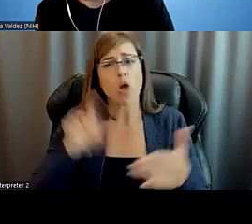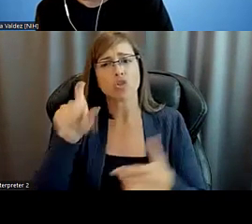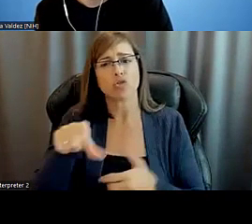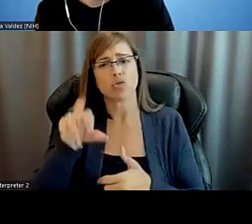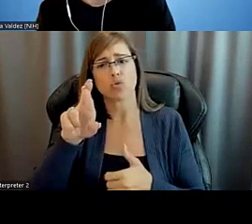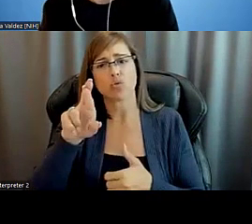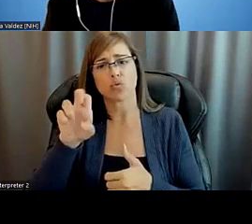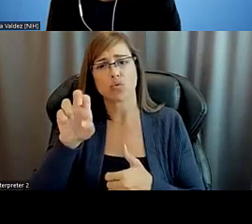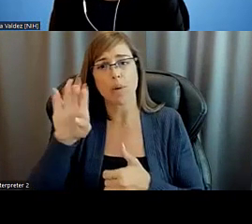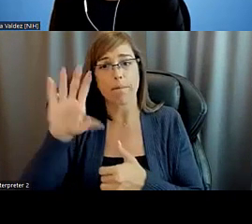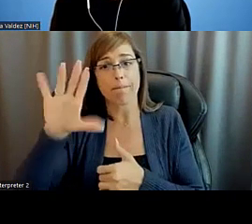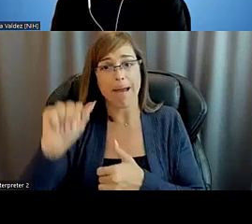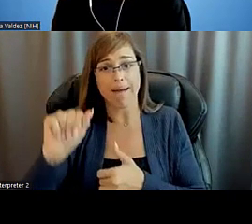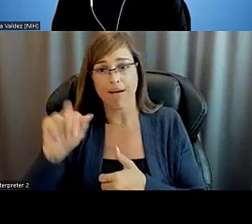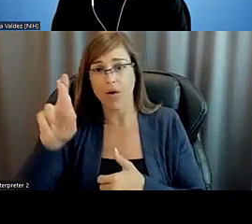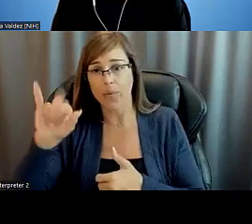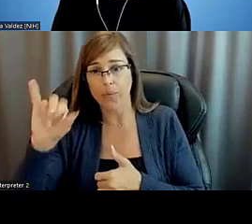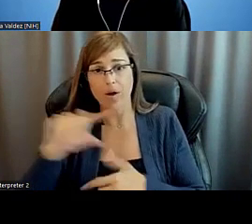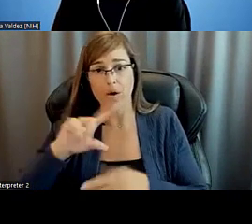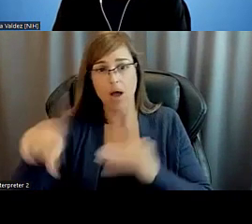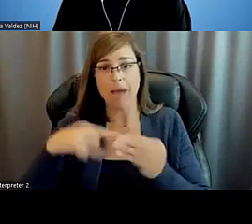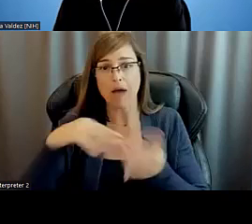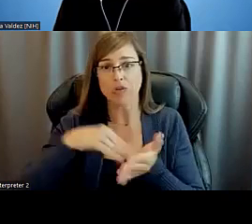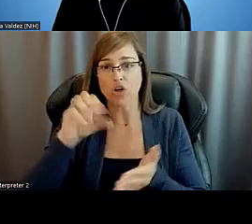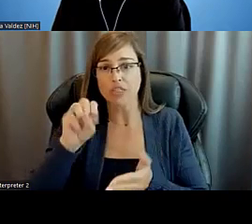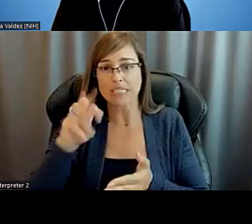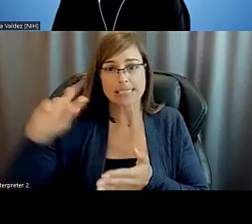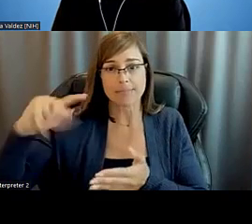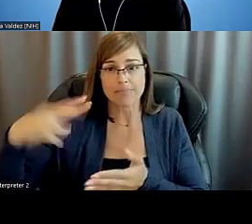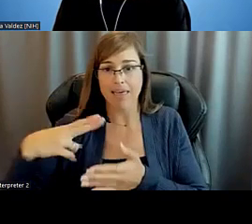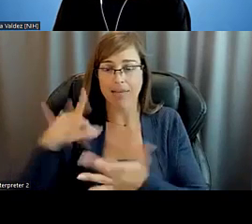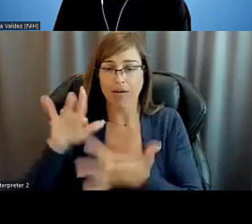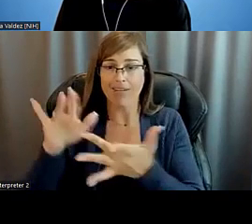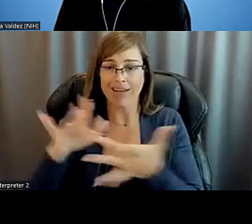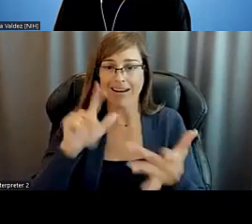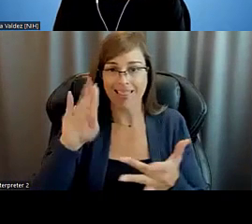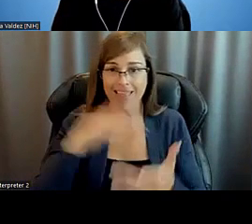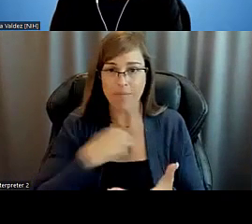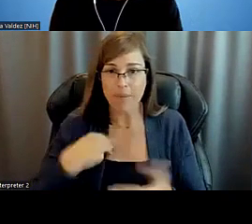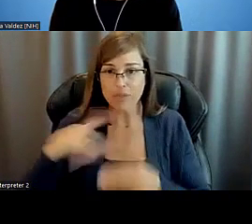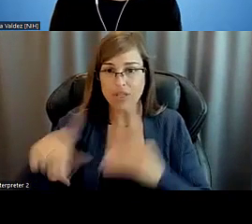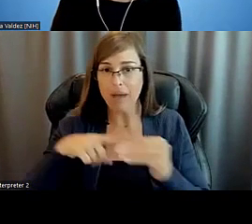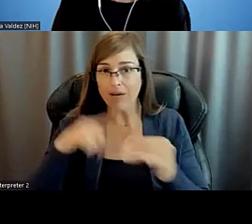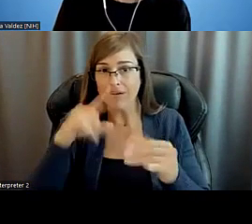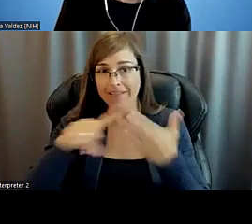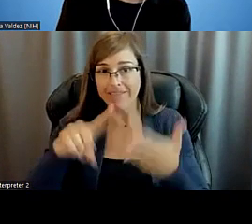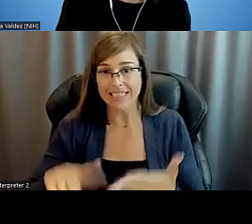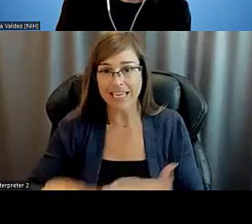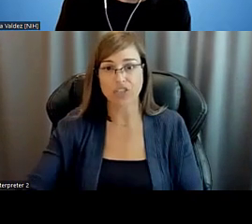contacting lab members about the investigation? Okay. Does someone want to raise their hand and say something?